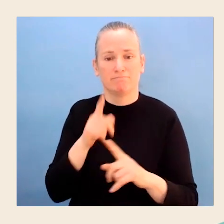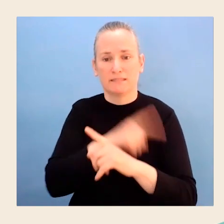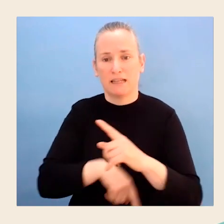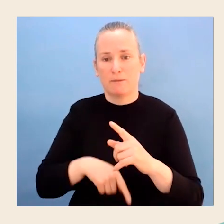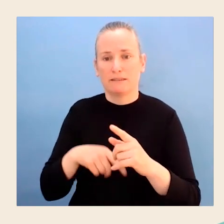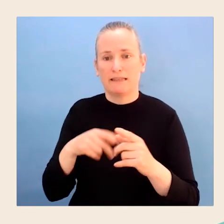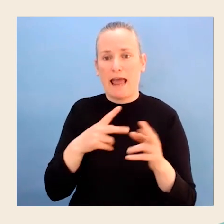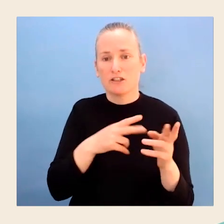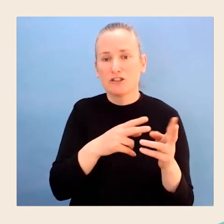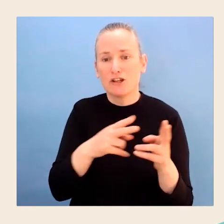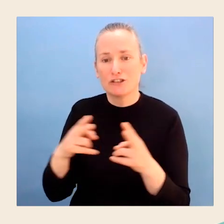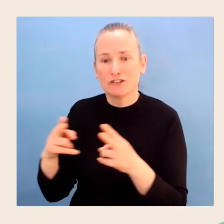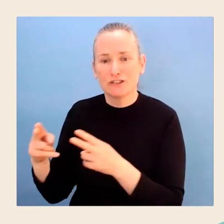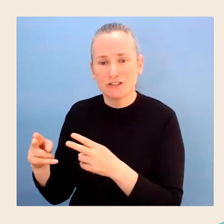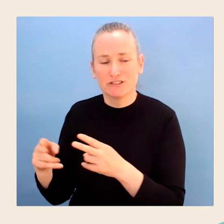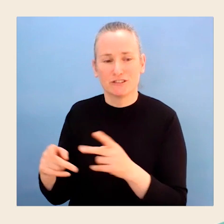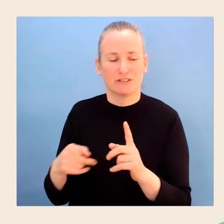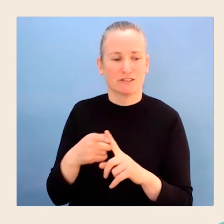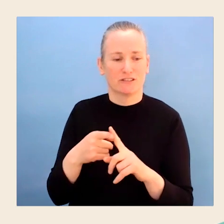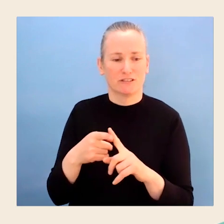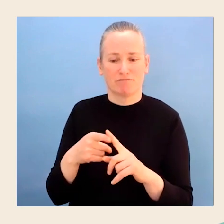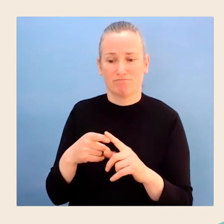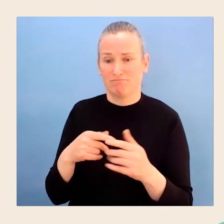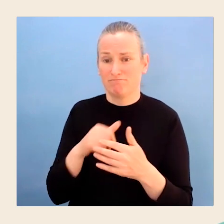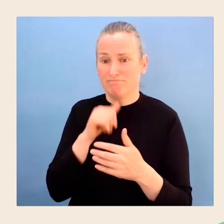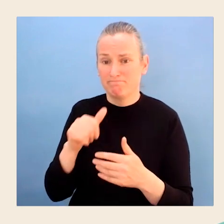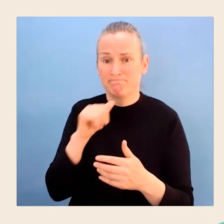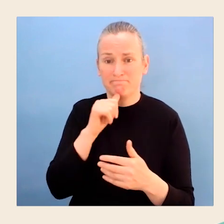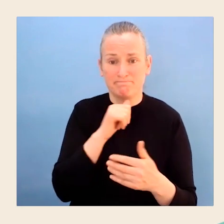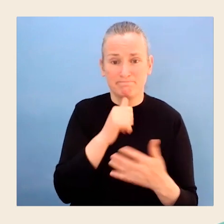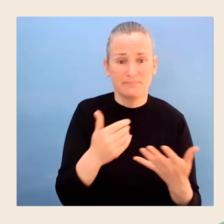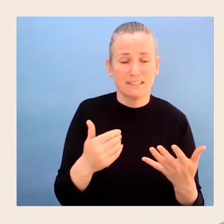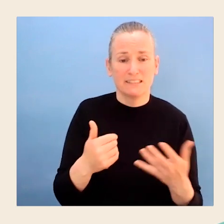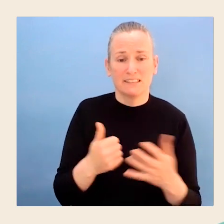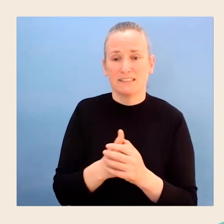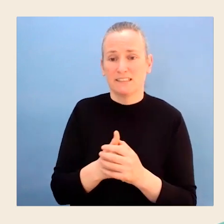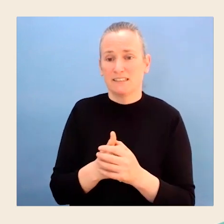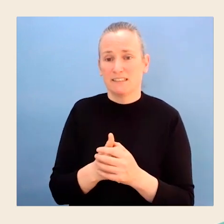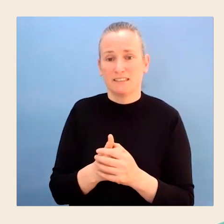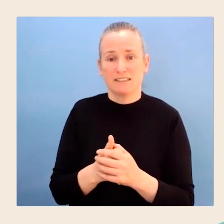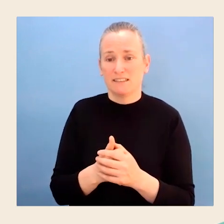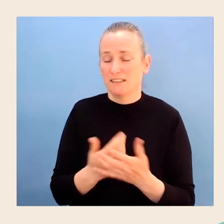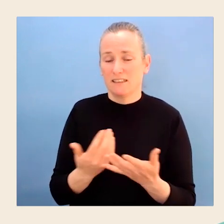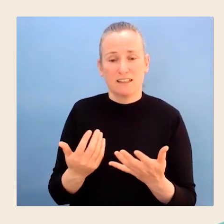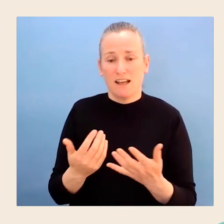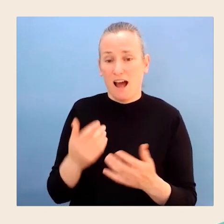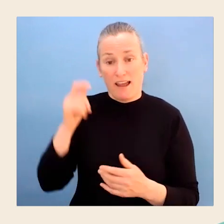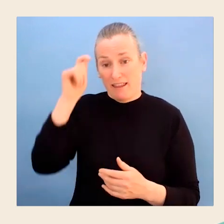all this anything. I think that is based on a very real,